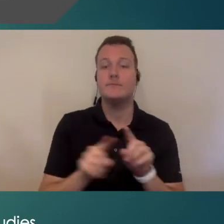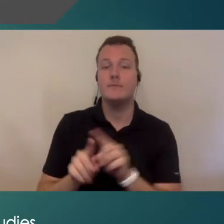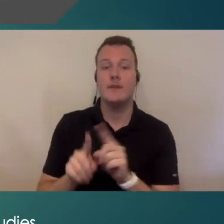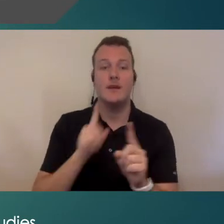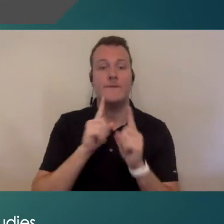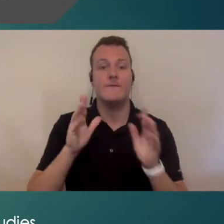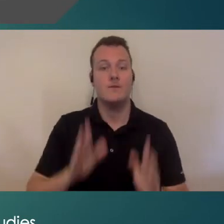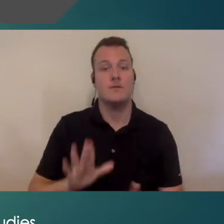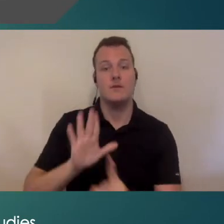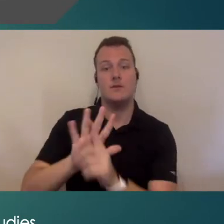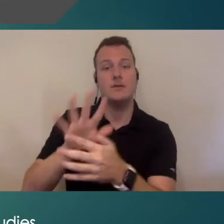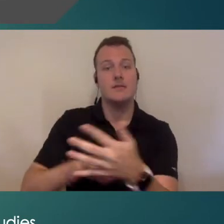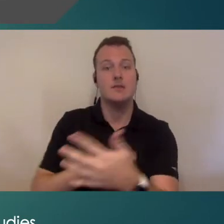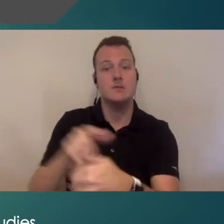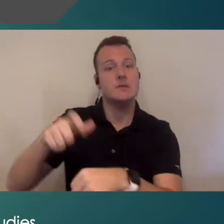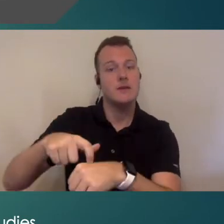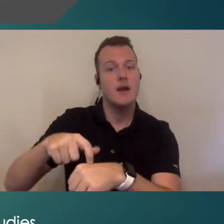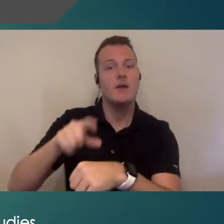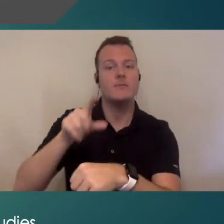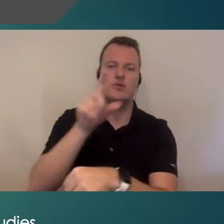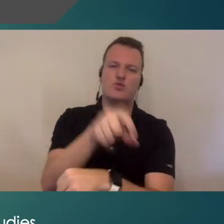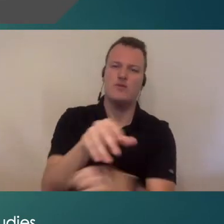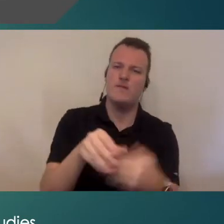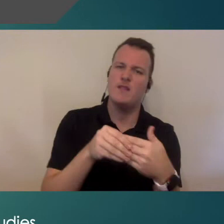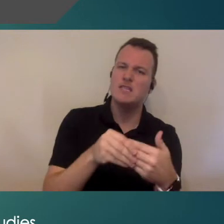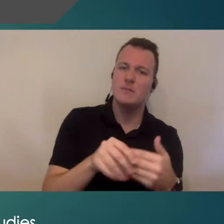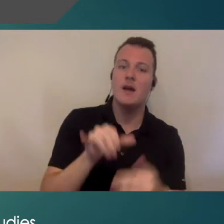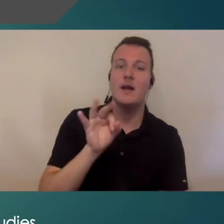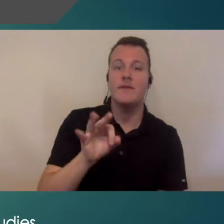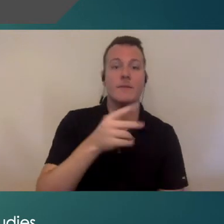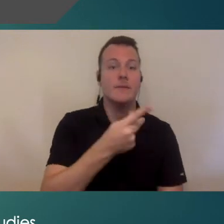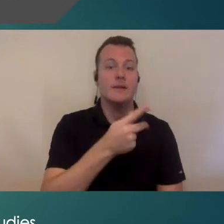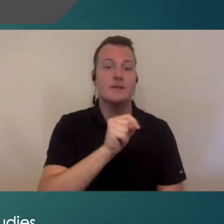schedule, not yours. Be very flexible. If you need to take PTO,